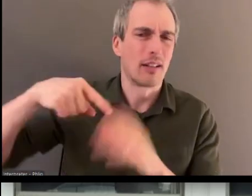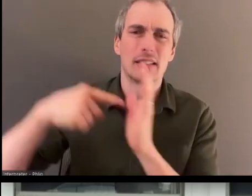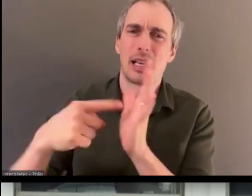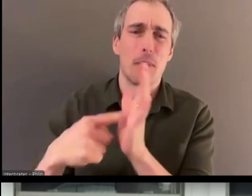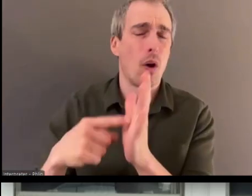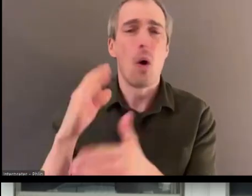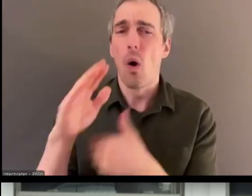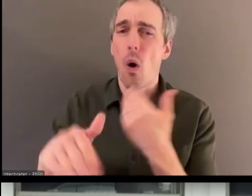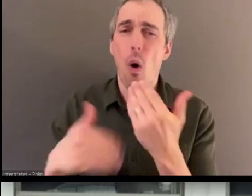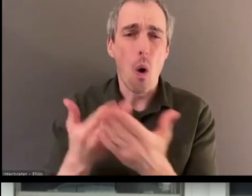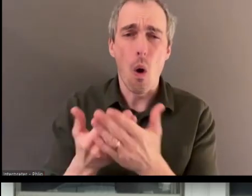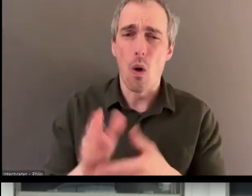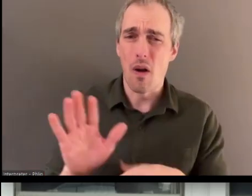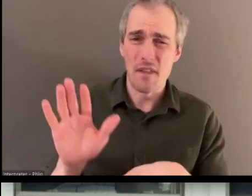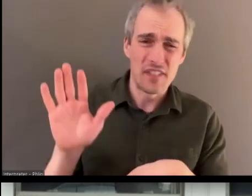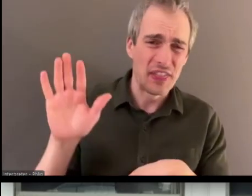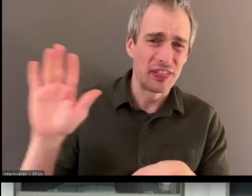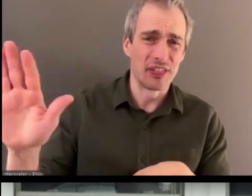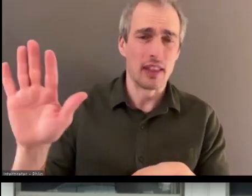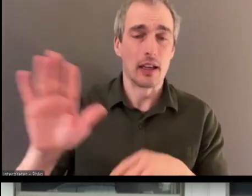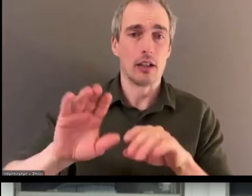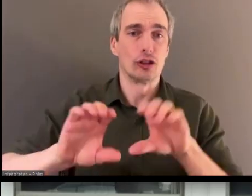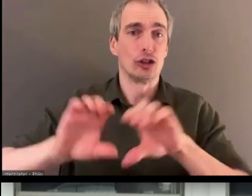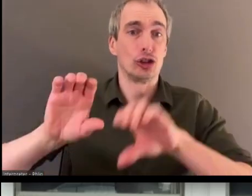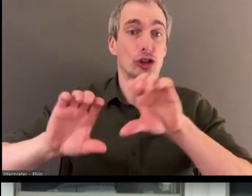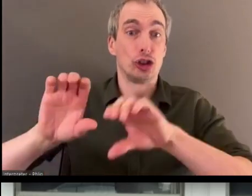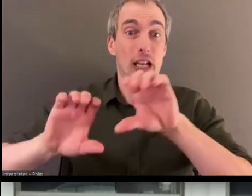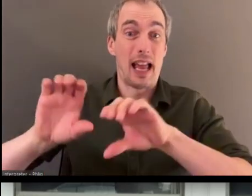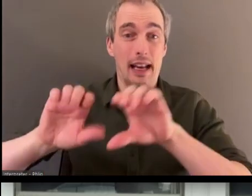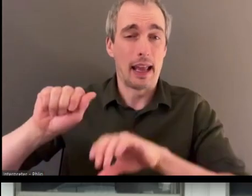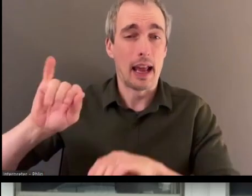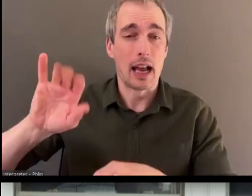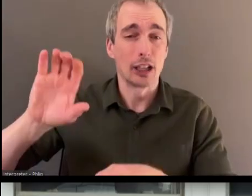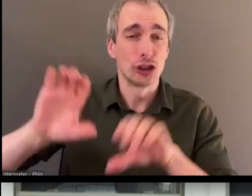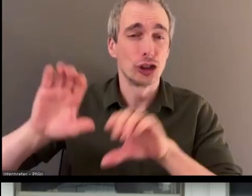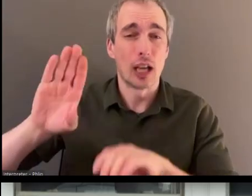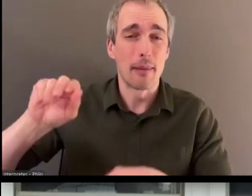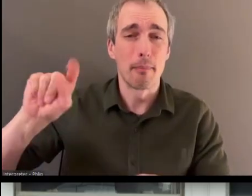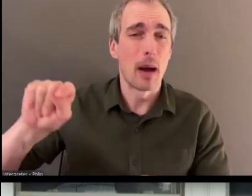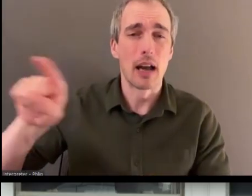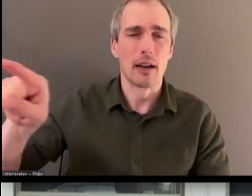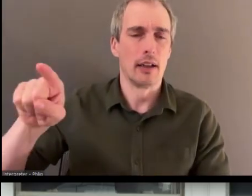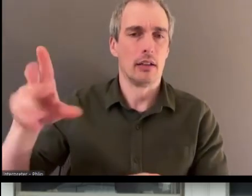So they speak it and breathe it. They understand it as deeply as they understand any other language.